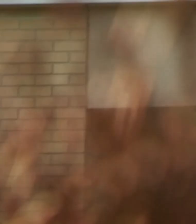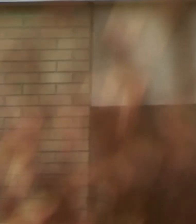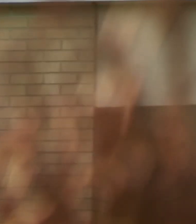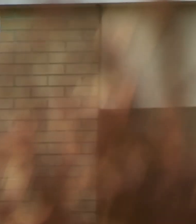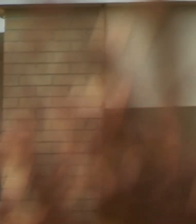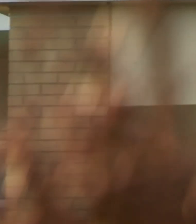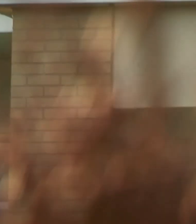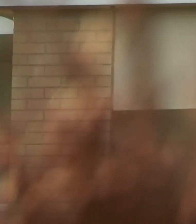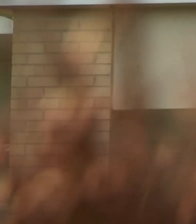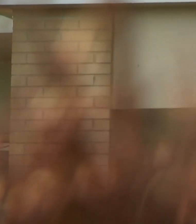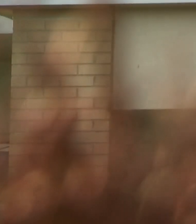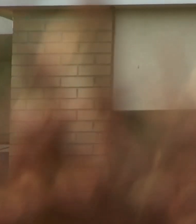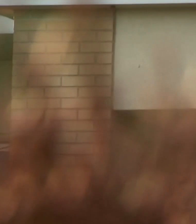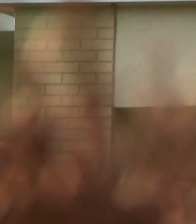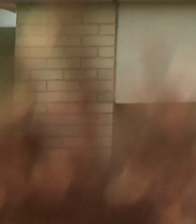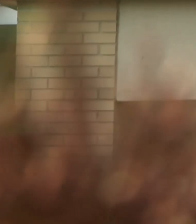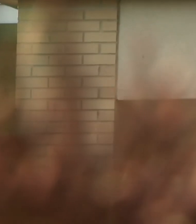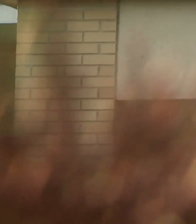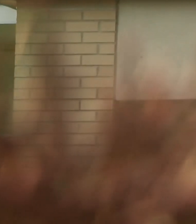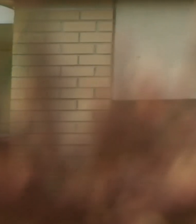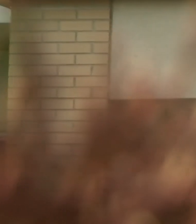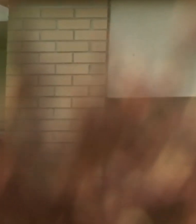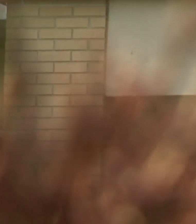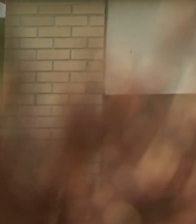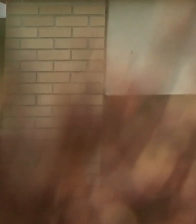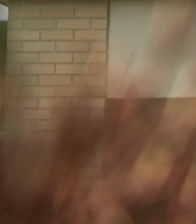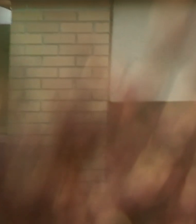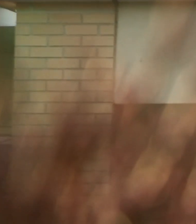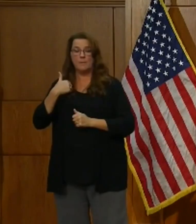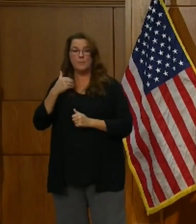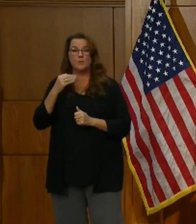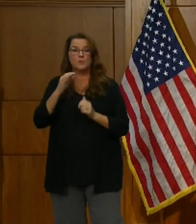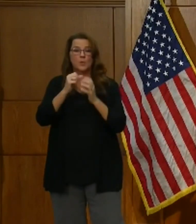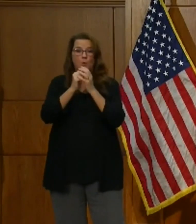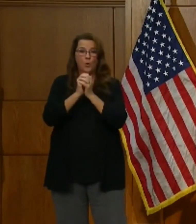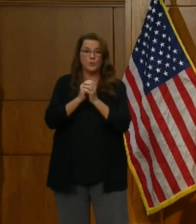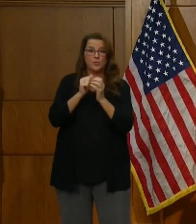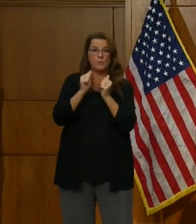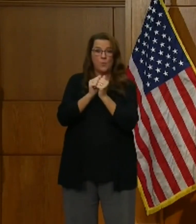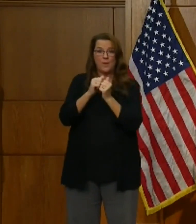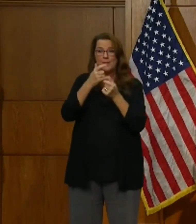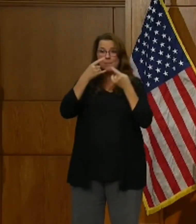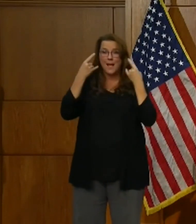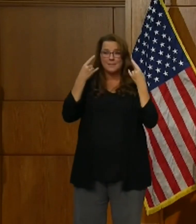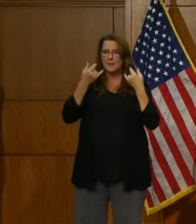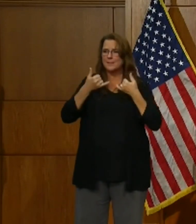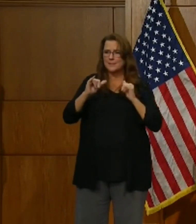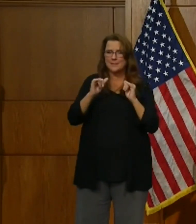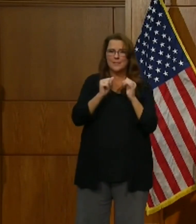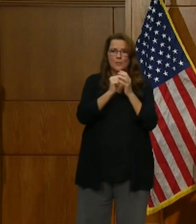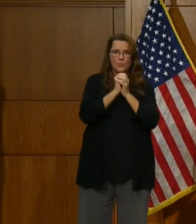THE 10% CAP ON SOCIAL THE 10% CAP ON SOCIAL GATHERINGS DOES NOT APPLY TO THE 10% CAP ON SOCIAL GATHERINGS DOES NOT APPLY TO RELIGIOUS SERVICES. GATHERINGS DOES NOT APPLY TO RELIGIOUS SERVICES. SO NORTHAM IS PLEADING WITH RELIGIOUS SERVICES. SO NORTHAM IS PLEADING WITH FAITH LEADERS TO TAKE CAUTION